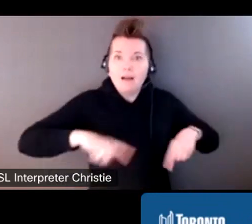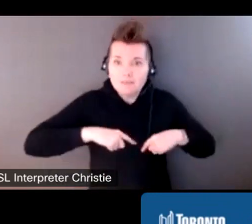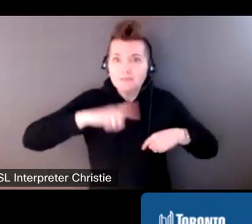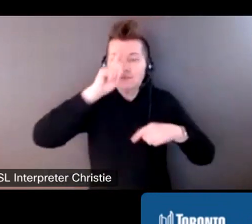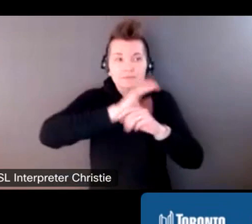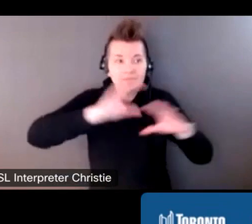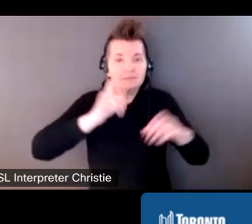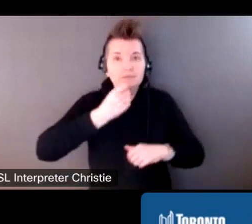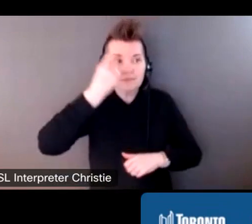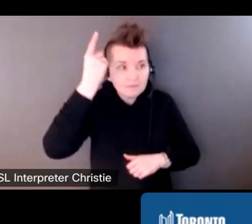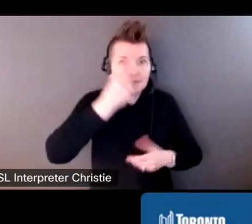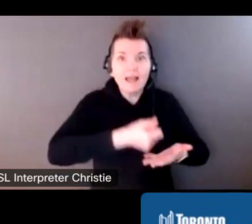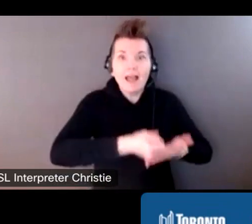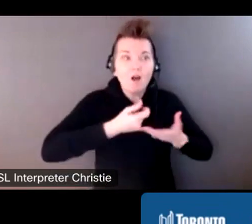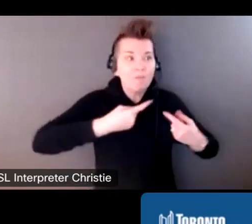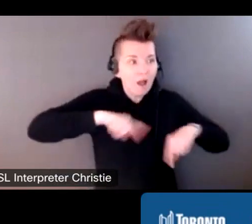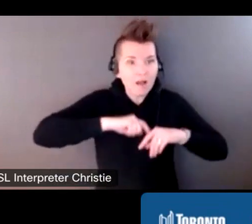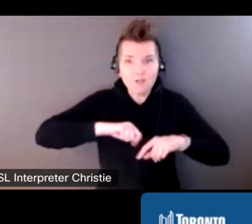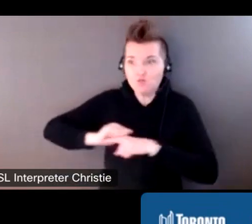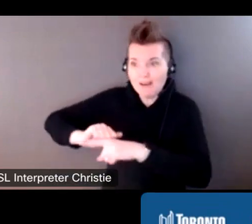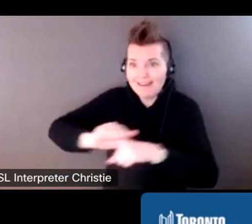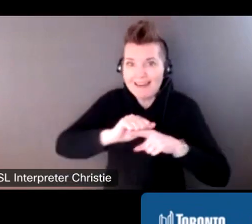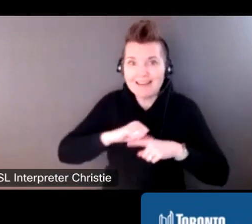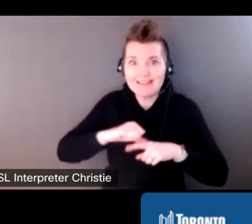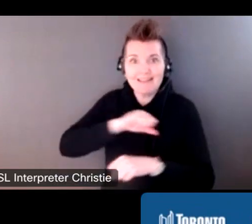our staff of how to look at these situations.